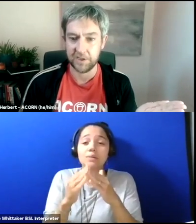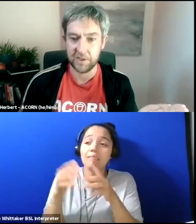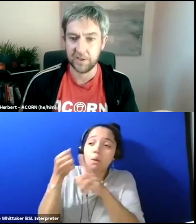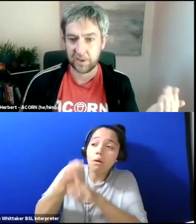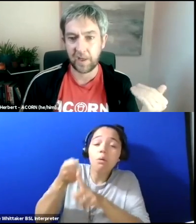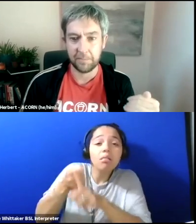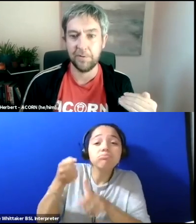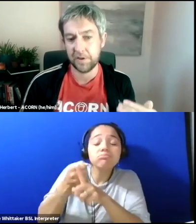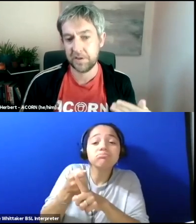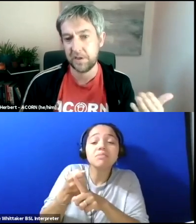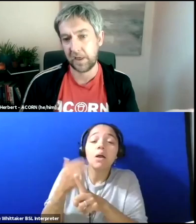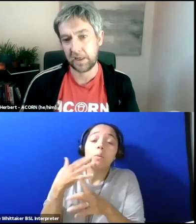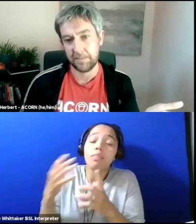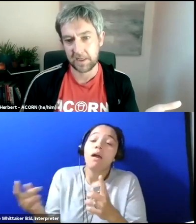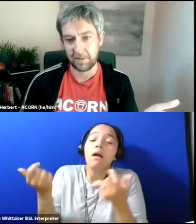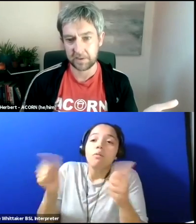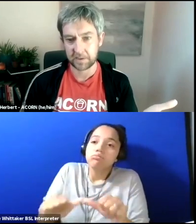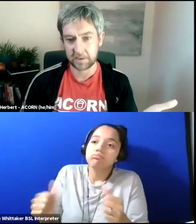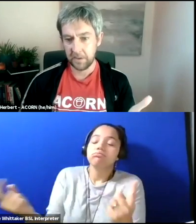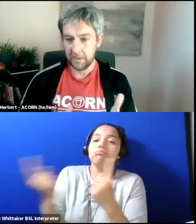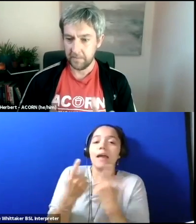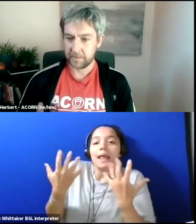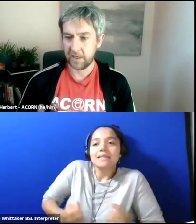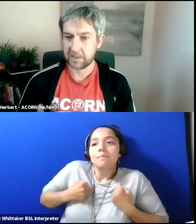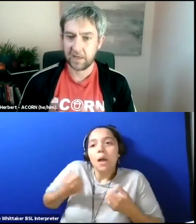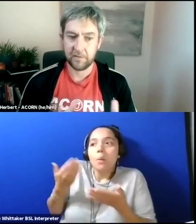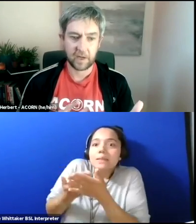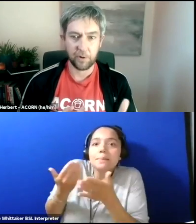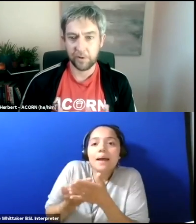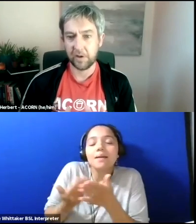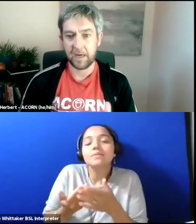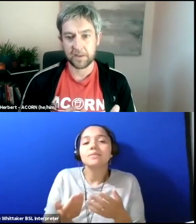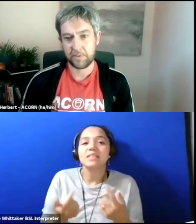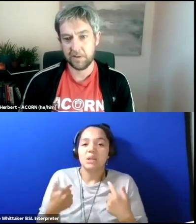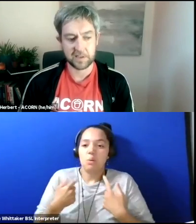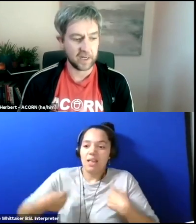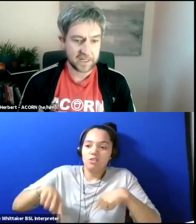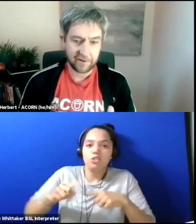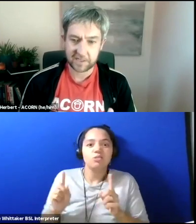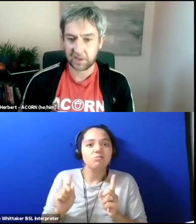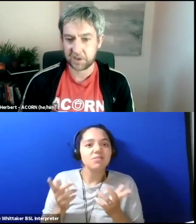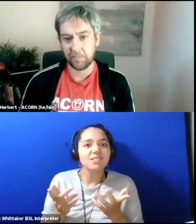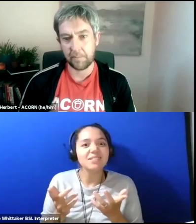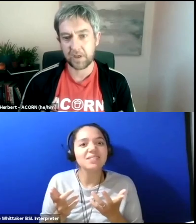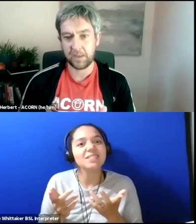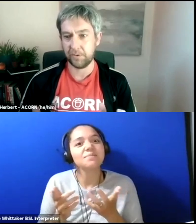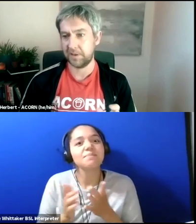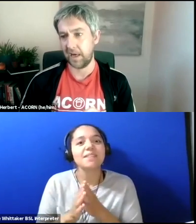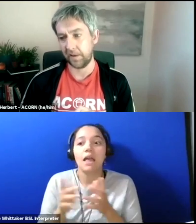And we'll demonstrate outside the estate agents until they meet with us until they accept our demands. So that's what we're about, I suppose, it's about direct action,